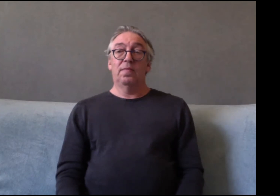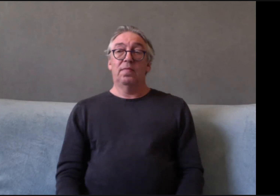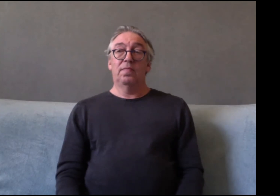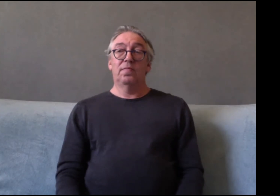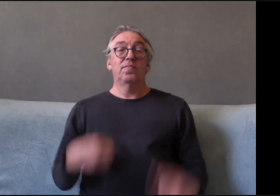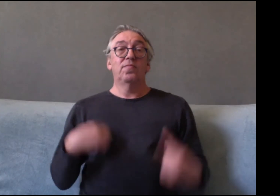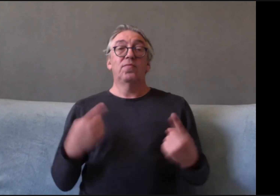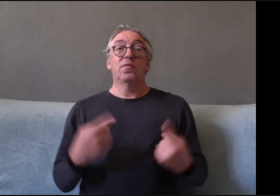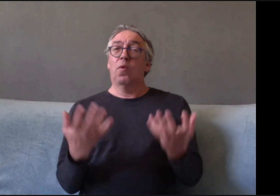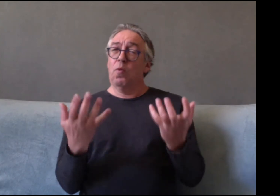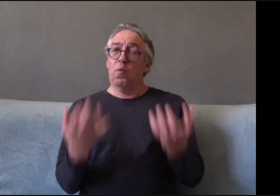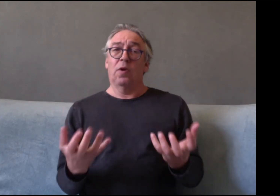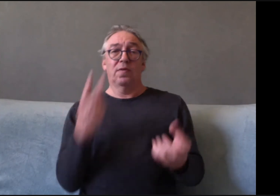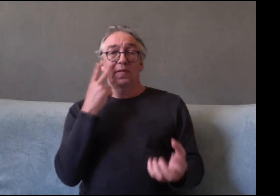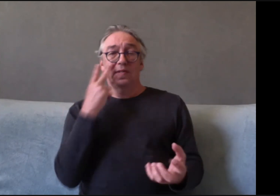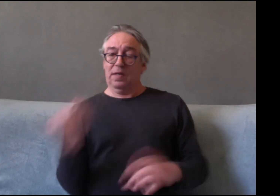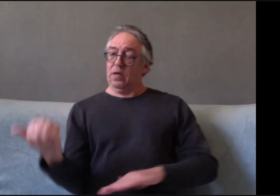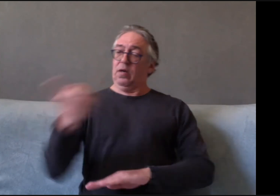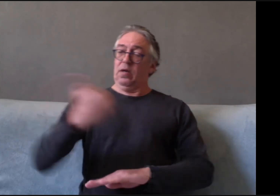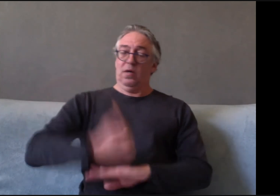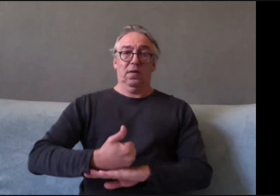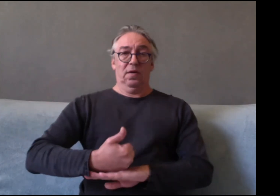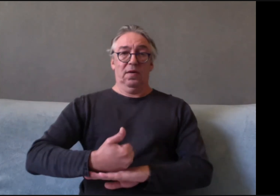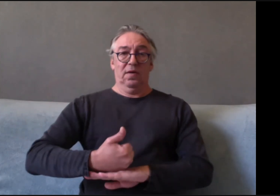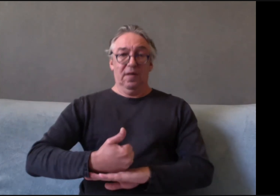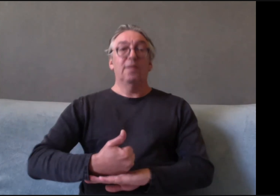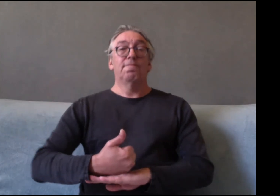that no segregation protects persons but the inclusion.